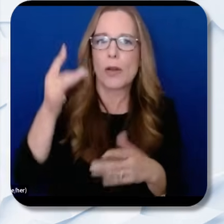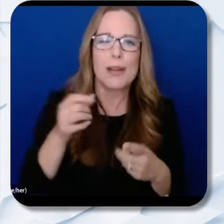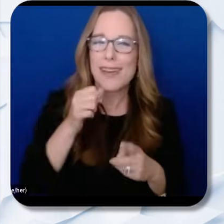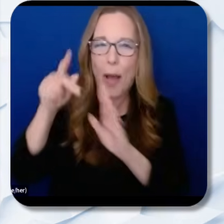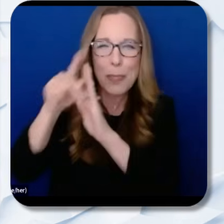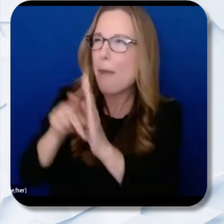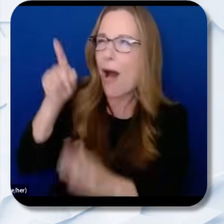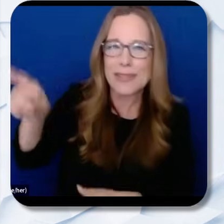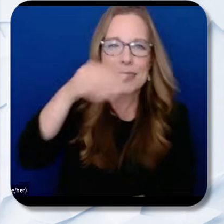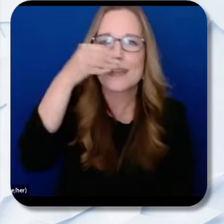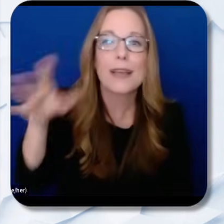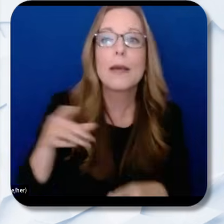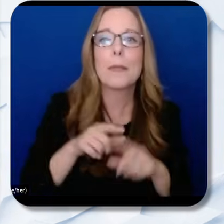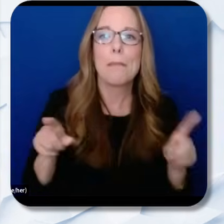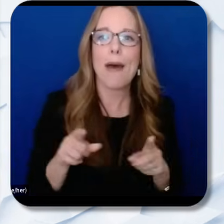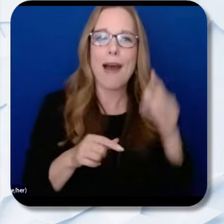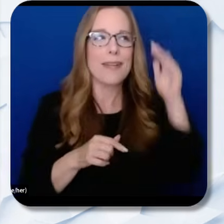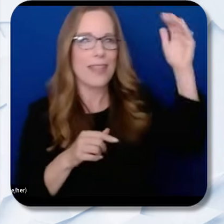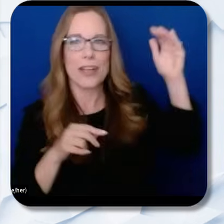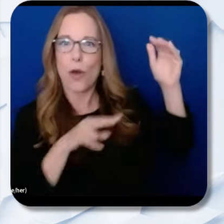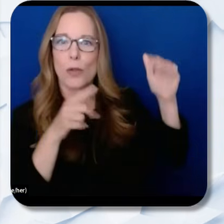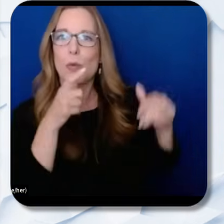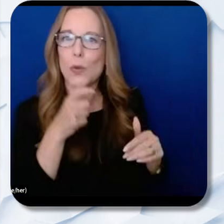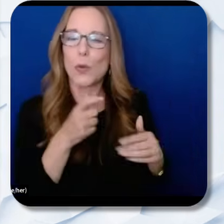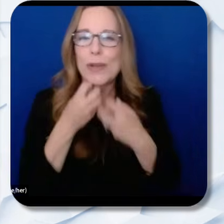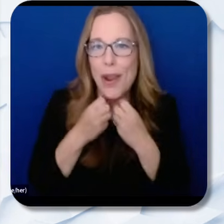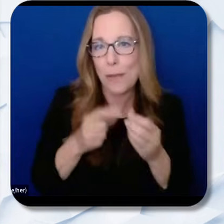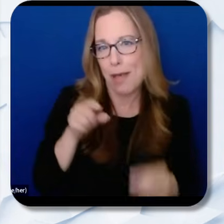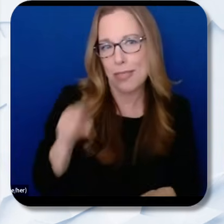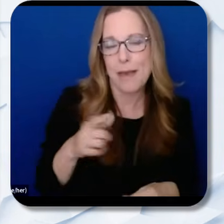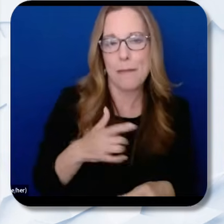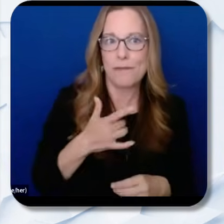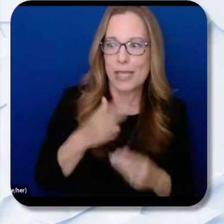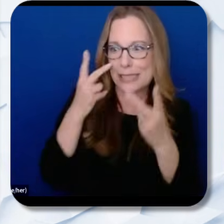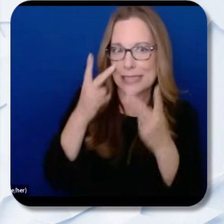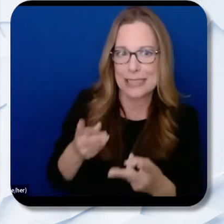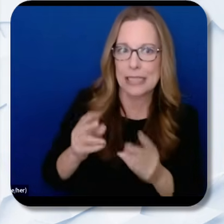expanding cross-system collaboration, and investing in sustainable supports that